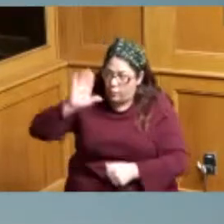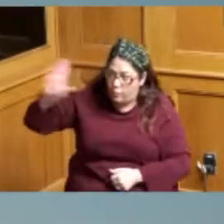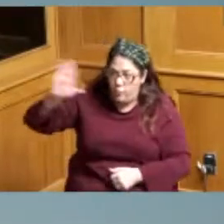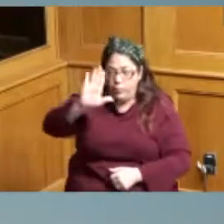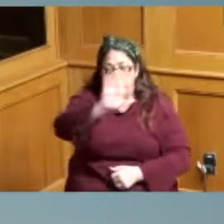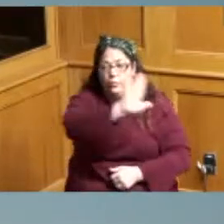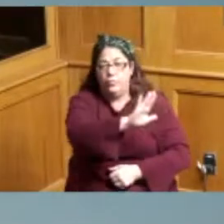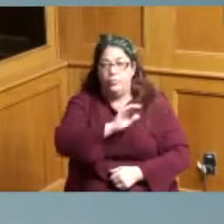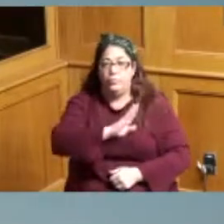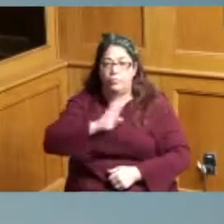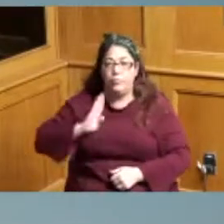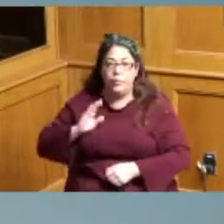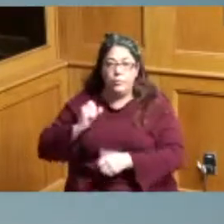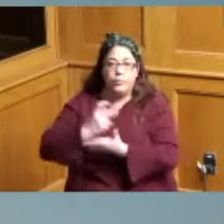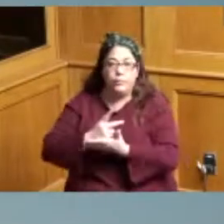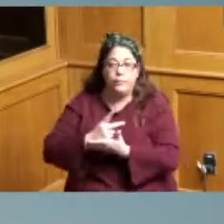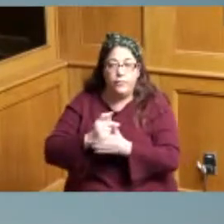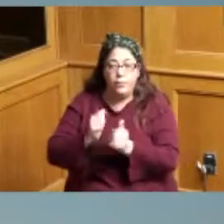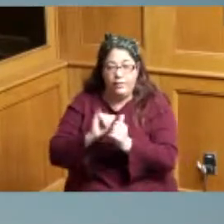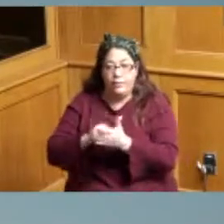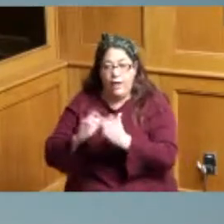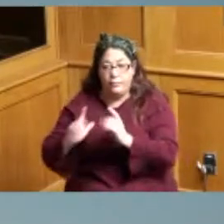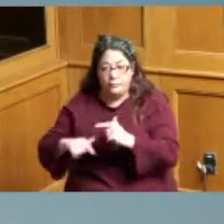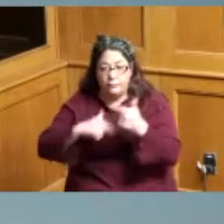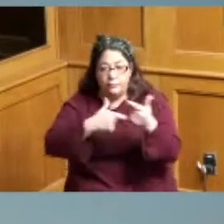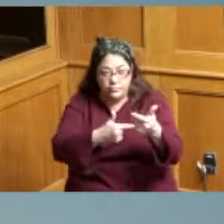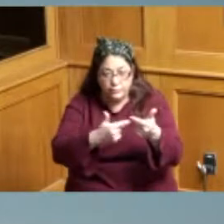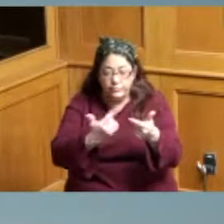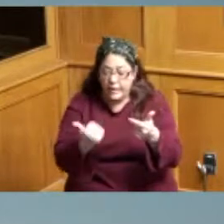approval so with that Madam President I'll throw it back to you happy to answer any questions or